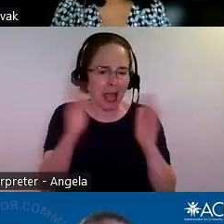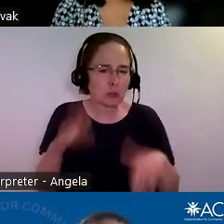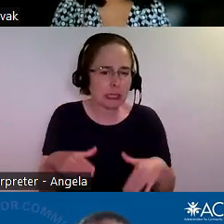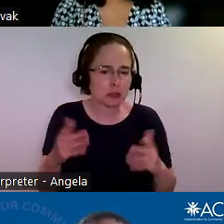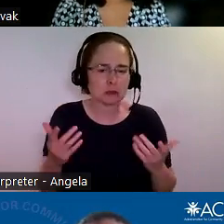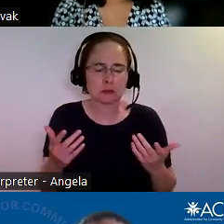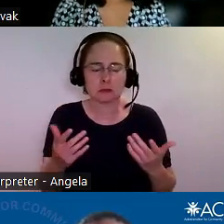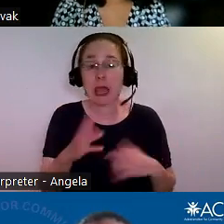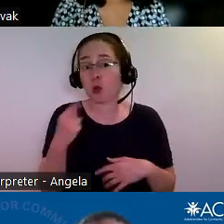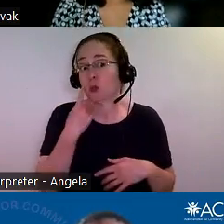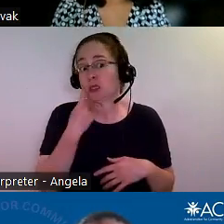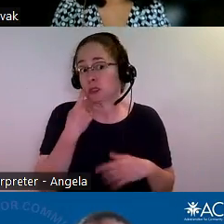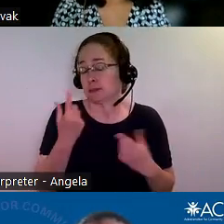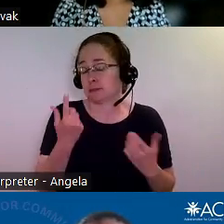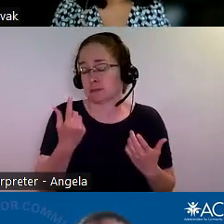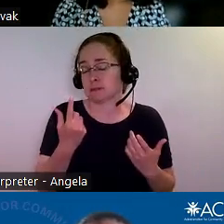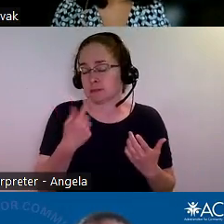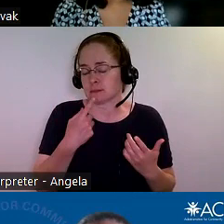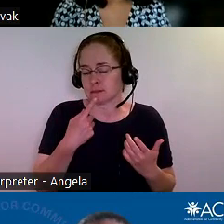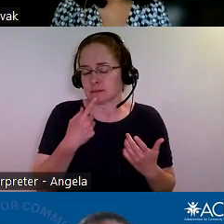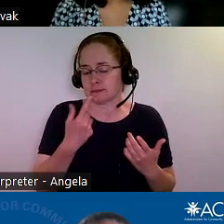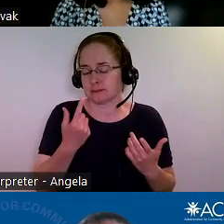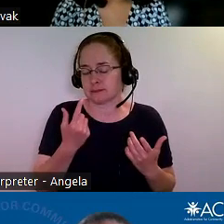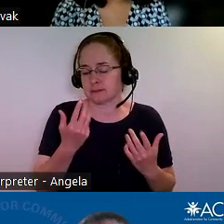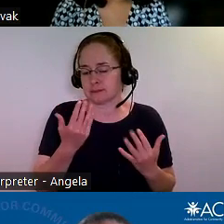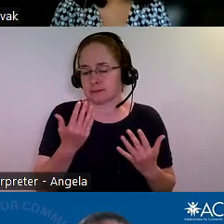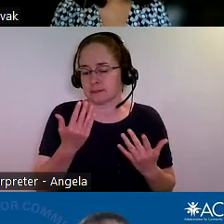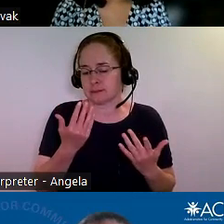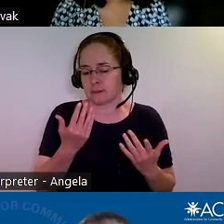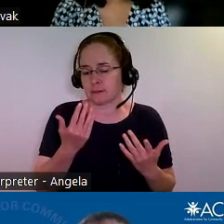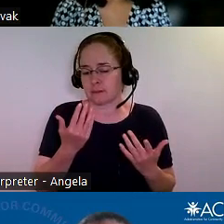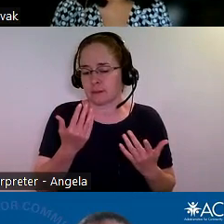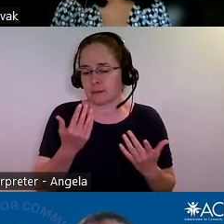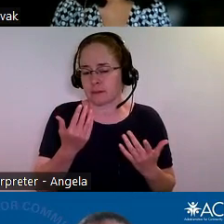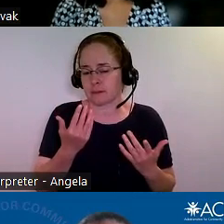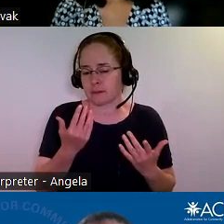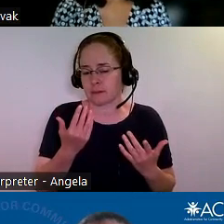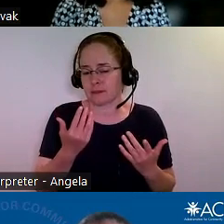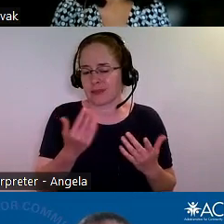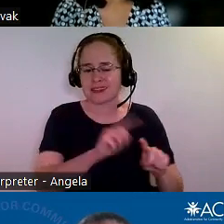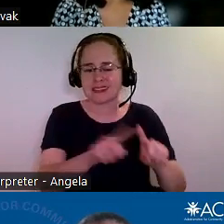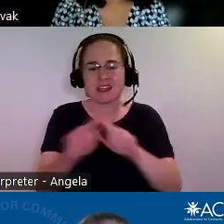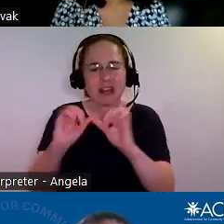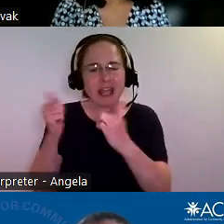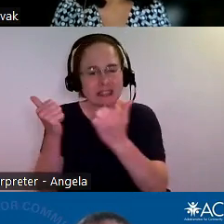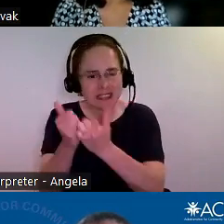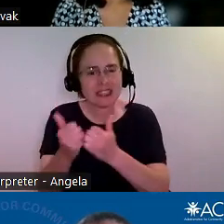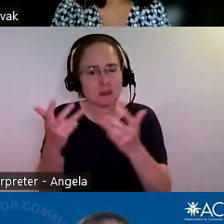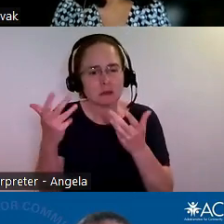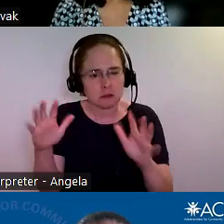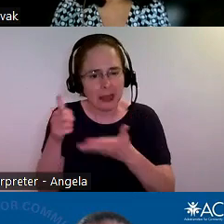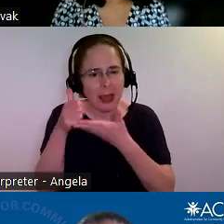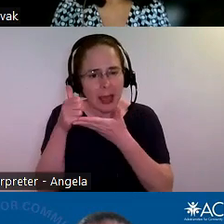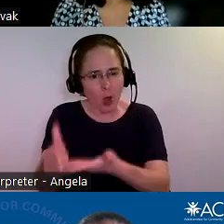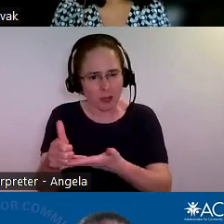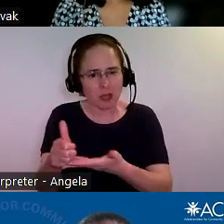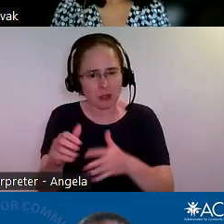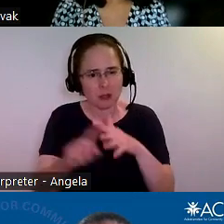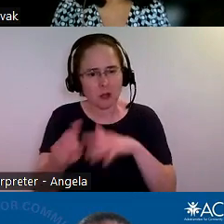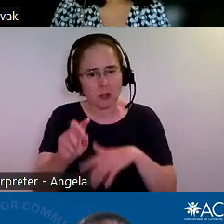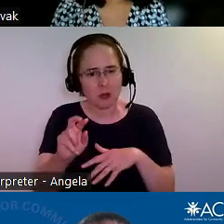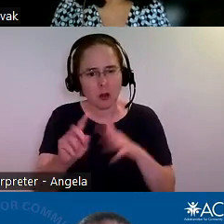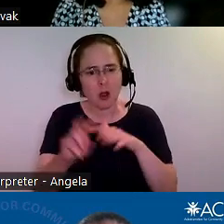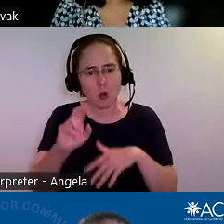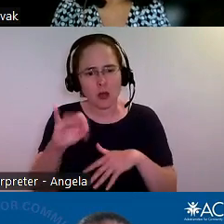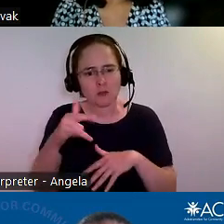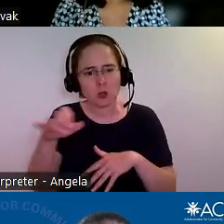as I mentioned, going to agencies that are helping refugees and recent immigrants and